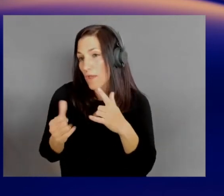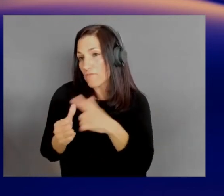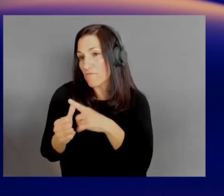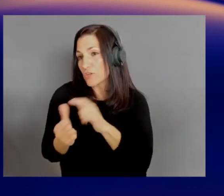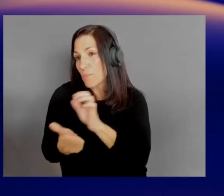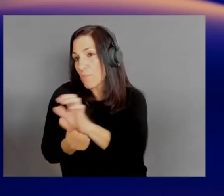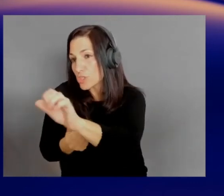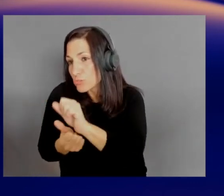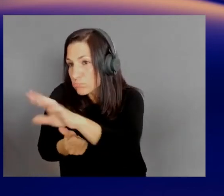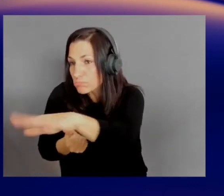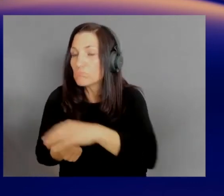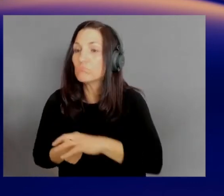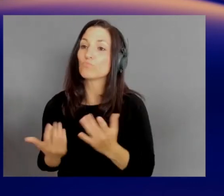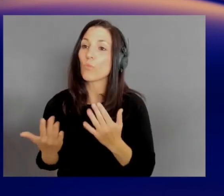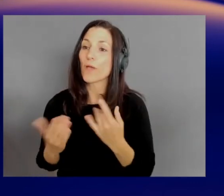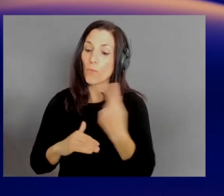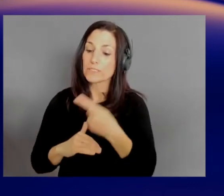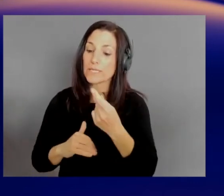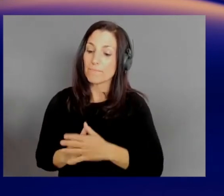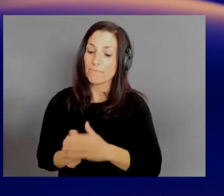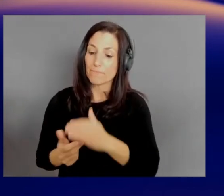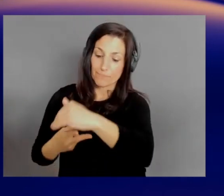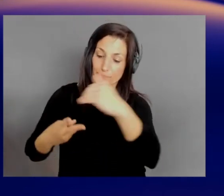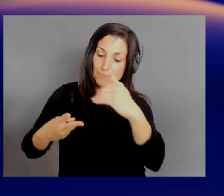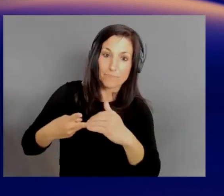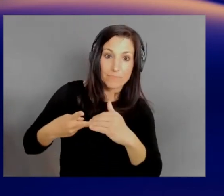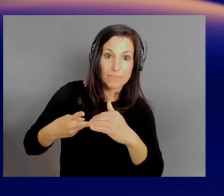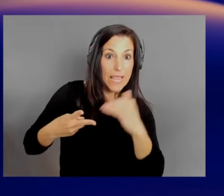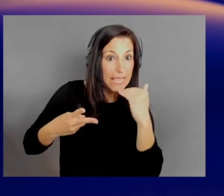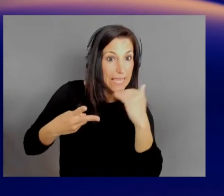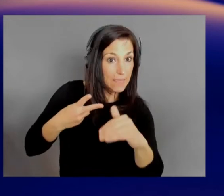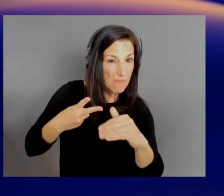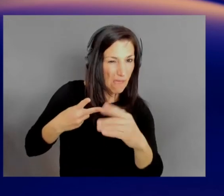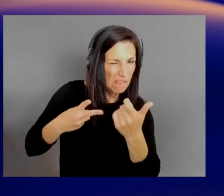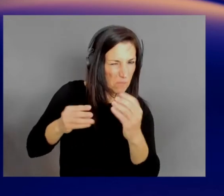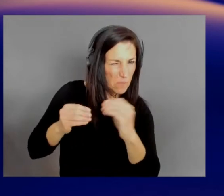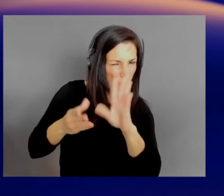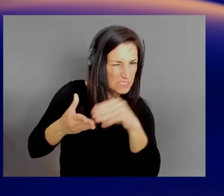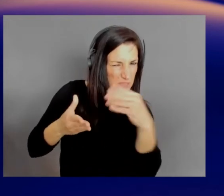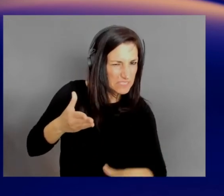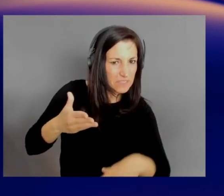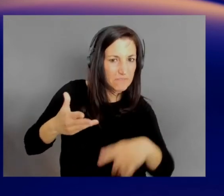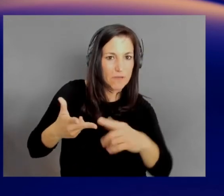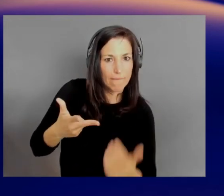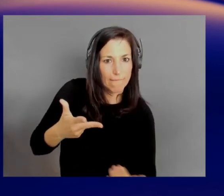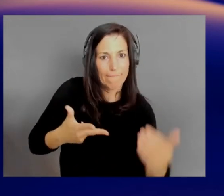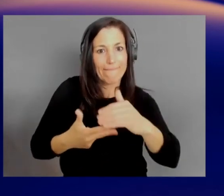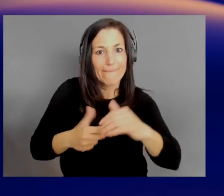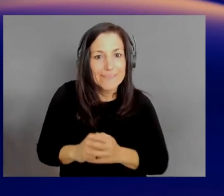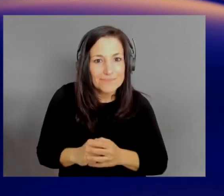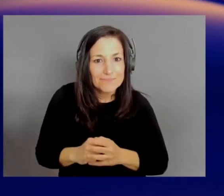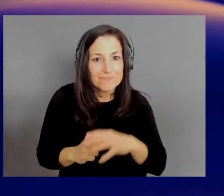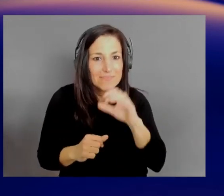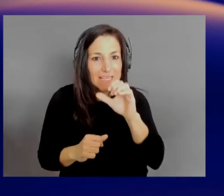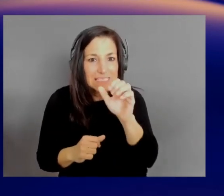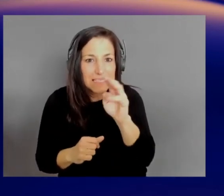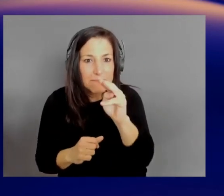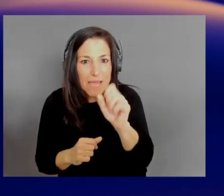which is a little bit more expensive, and then keep going up. I'll send an SMS message. [AM] That's cool. And then finally, if I still don't get a response,